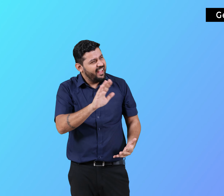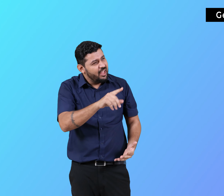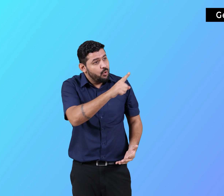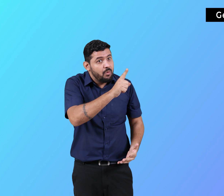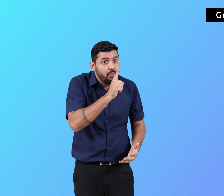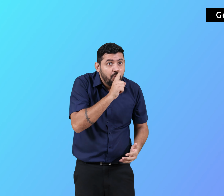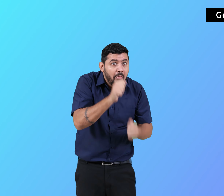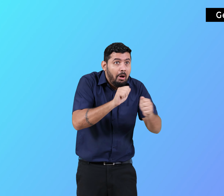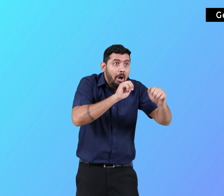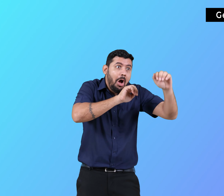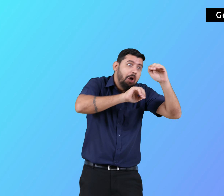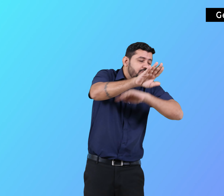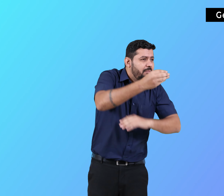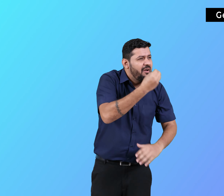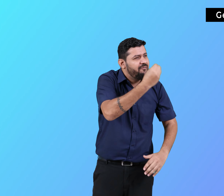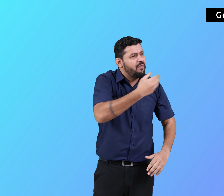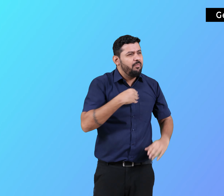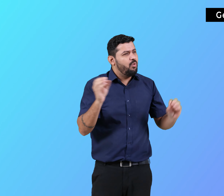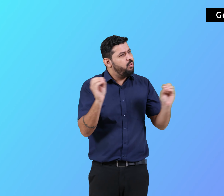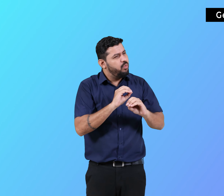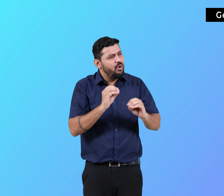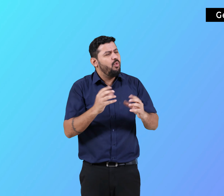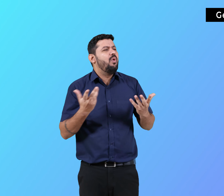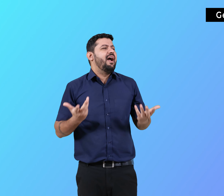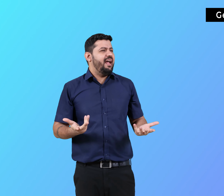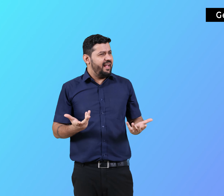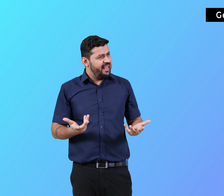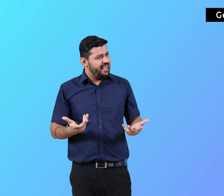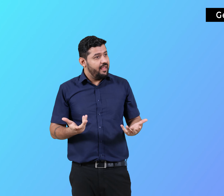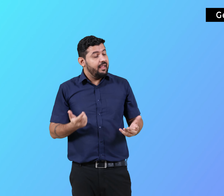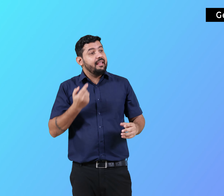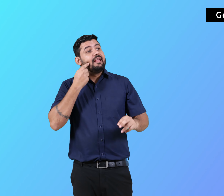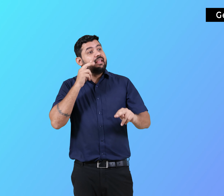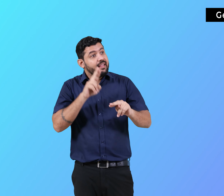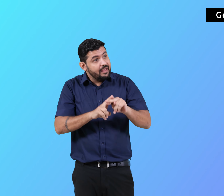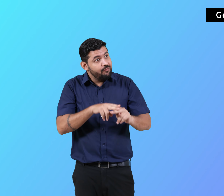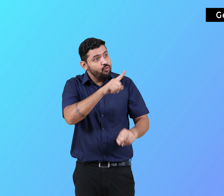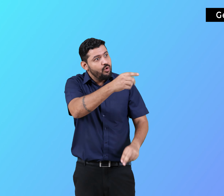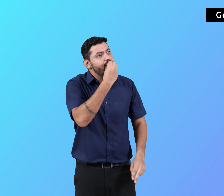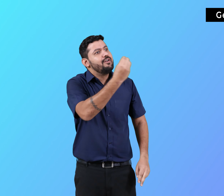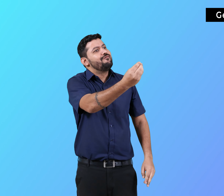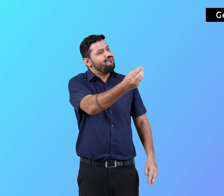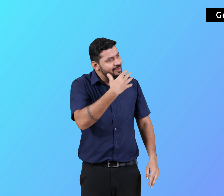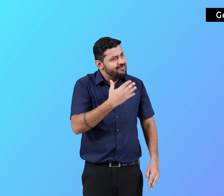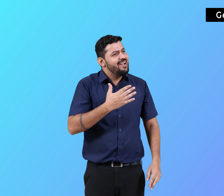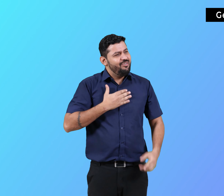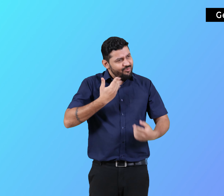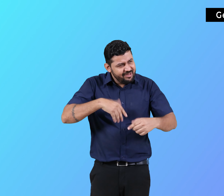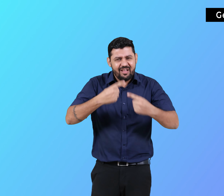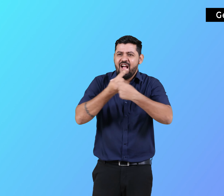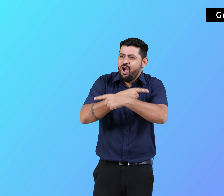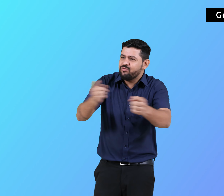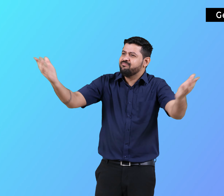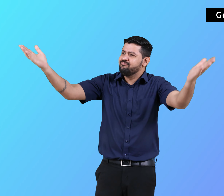Why did you run away without telling me? If you had told me, I would have given you a party.